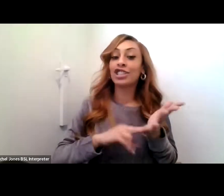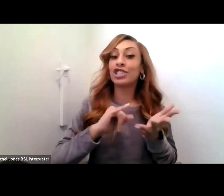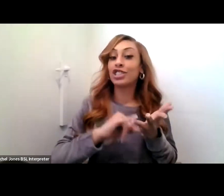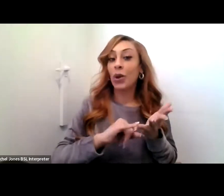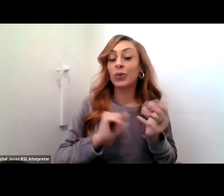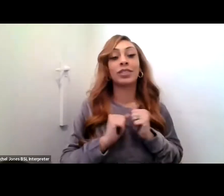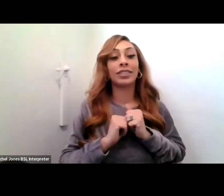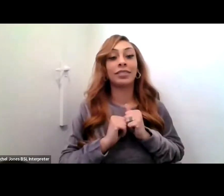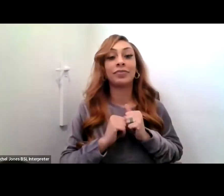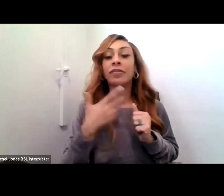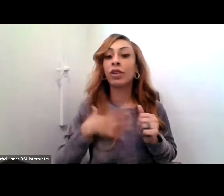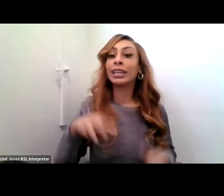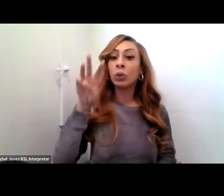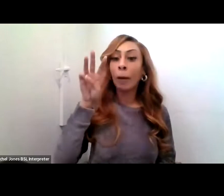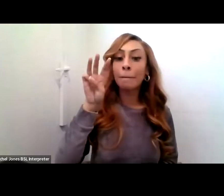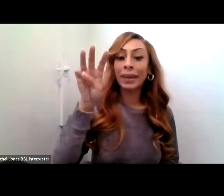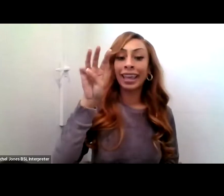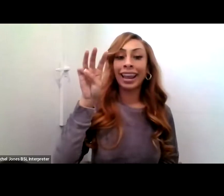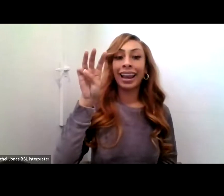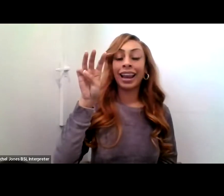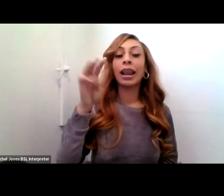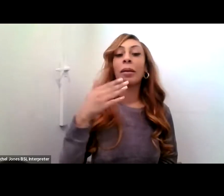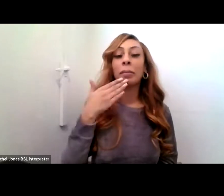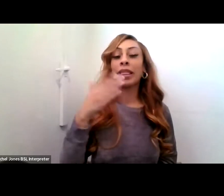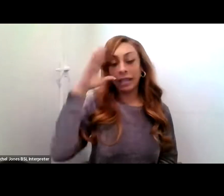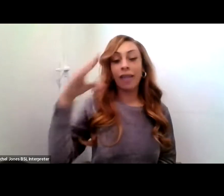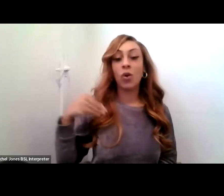if you would like multi-pin enabled, again please let us know in the chat,